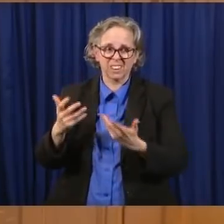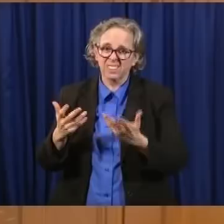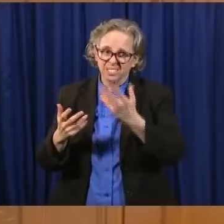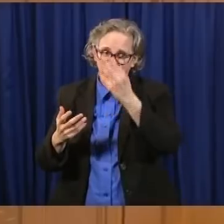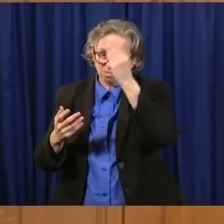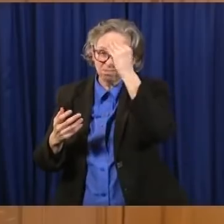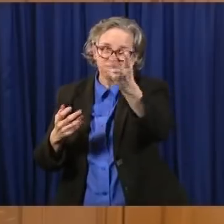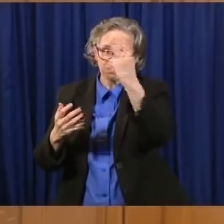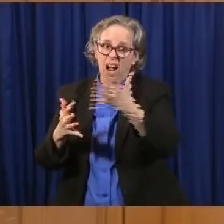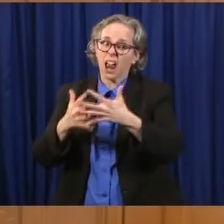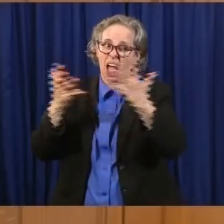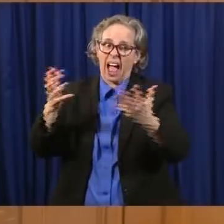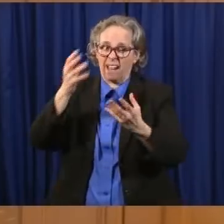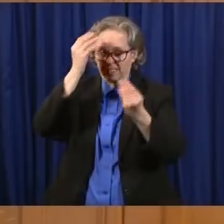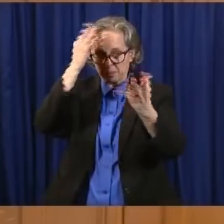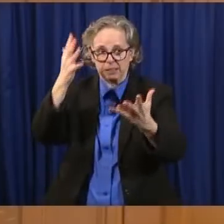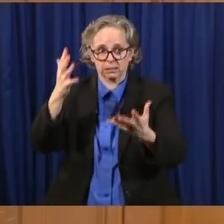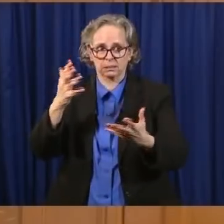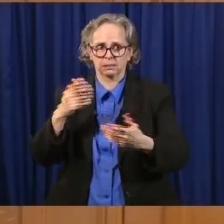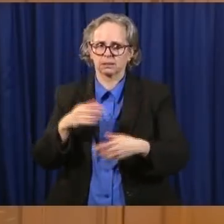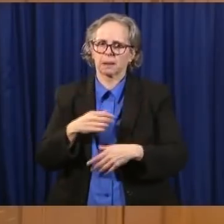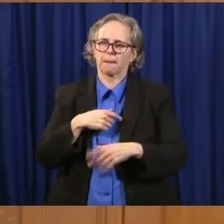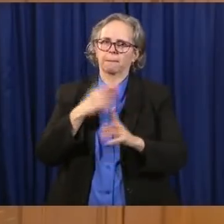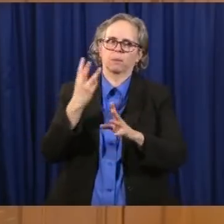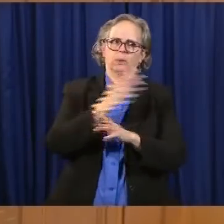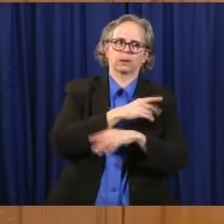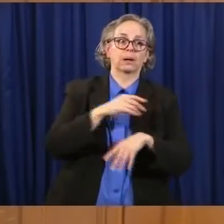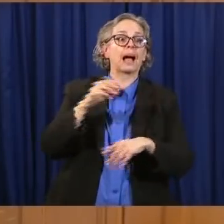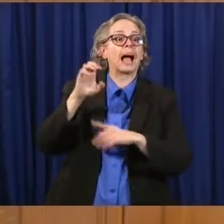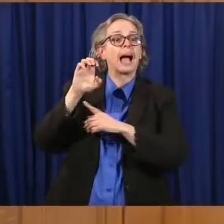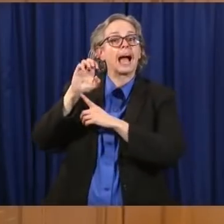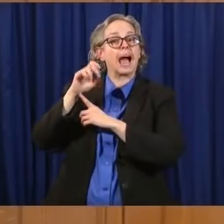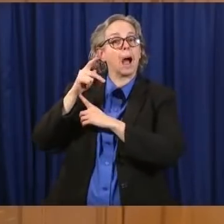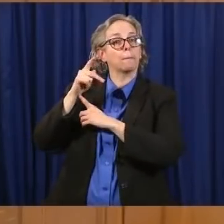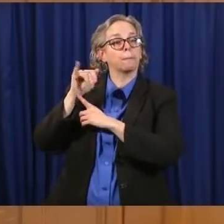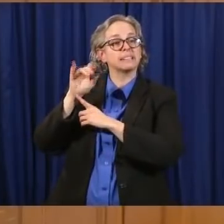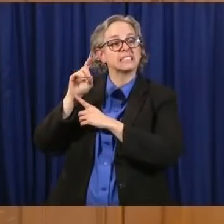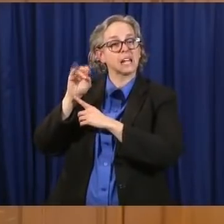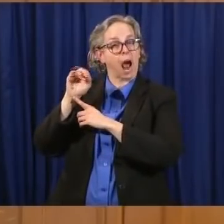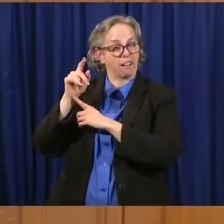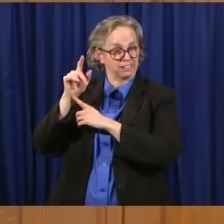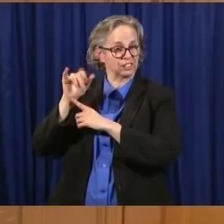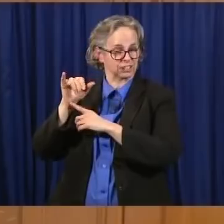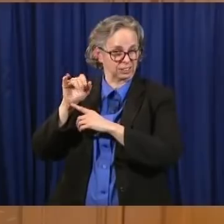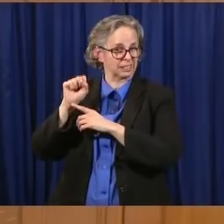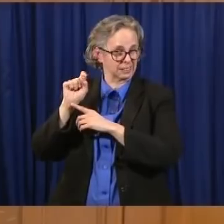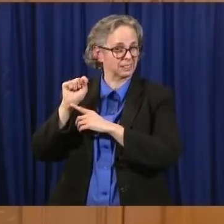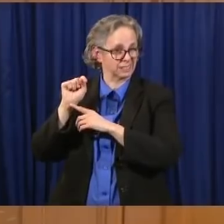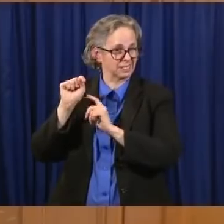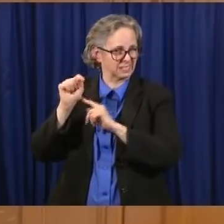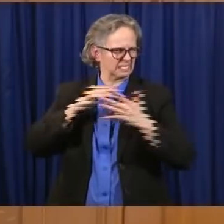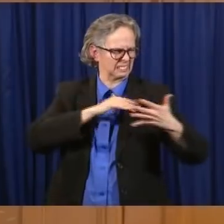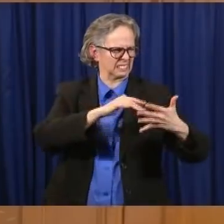SO LET ME START FIRST WITH DATA. SO WE ARE SHARING WITH YOU, AND ON OUR WEBSITE IS MUCH, MUCH